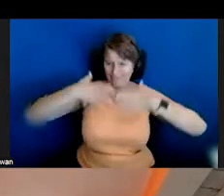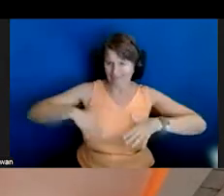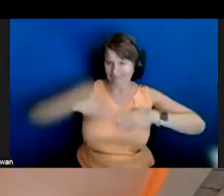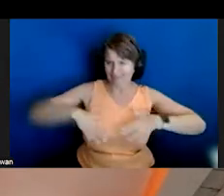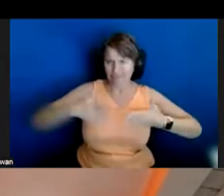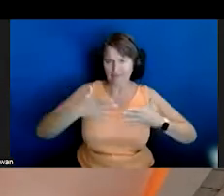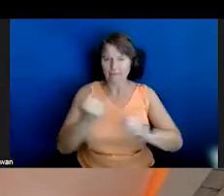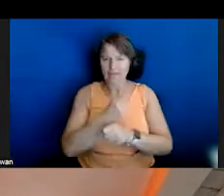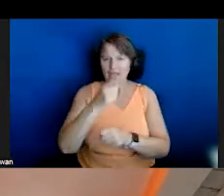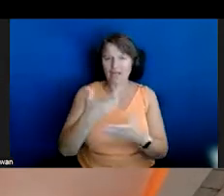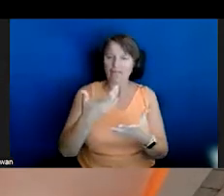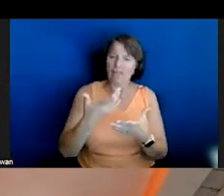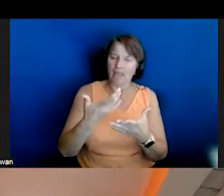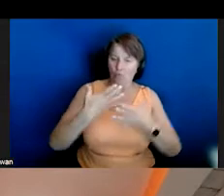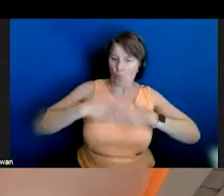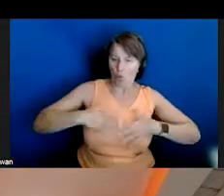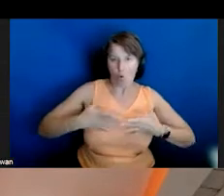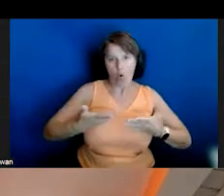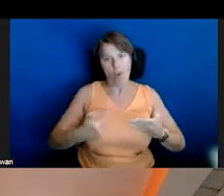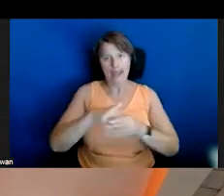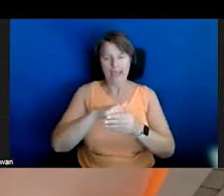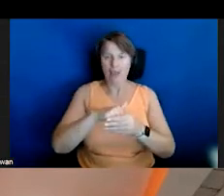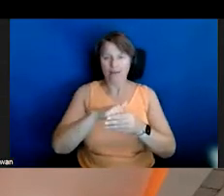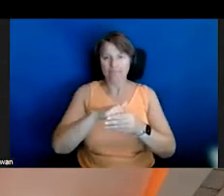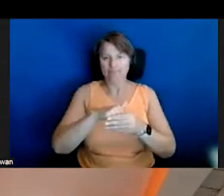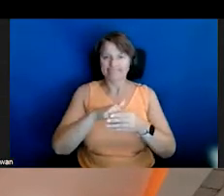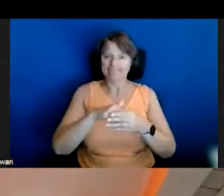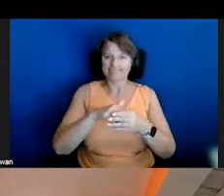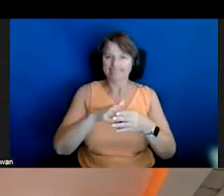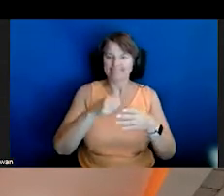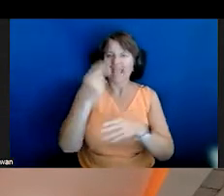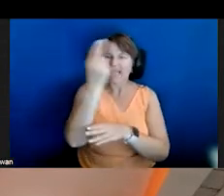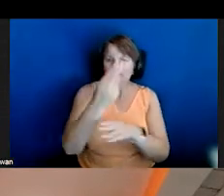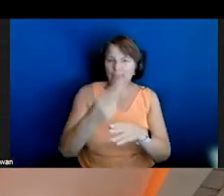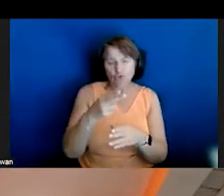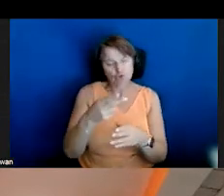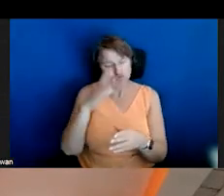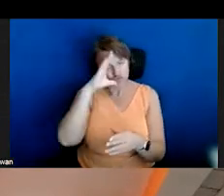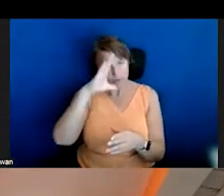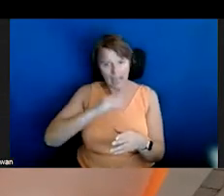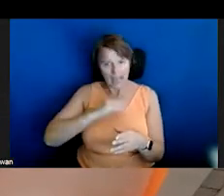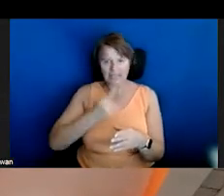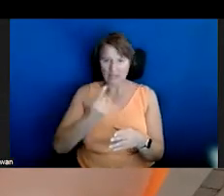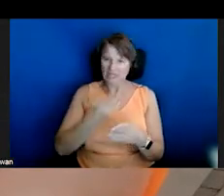within our exhibition, to kind of remind ourselves how much you have to be stubborn, and also quite